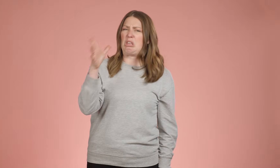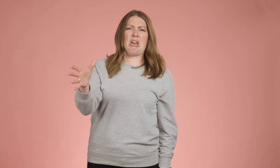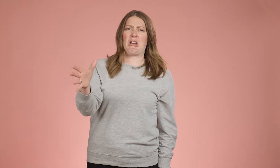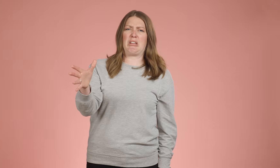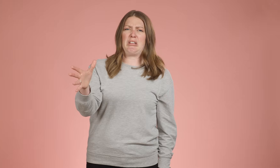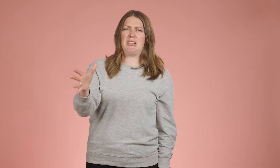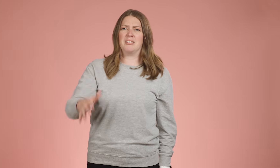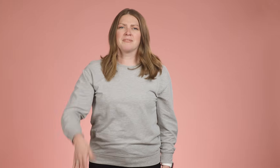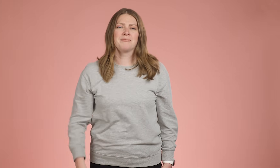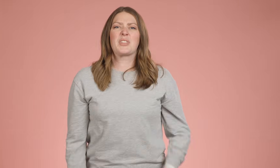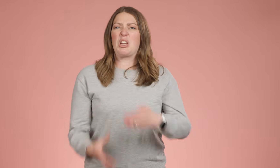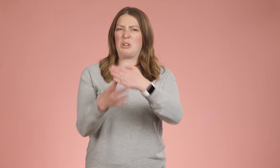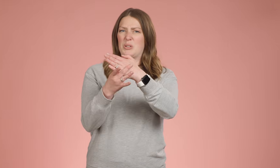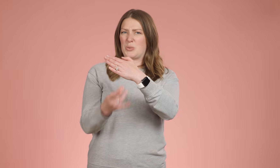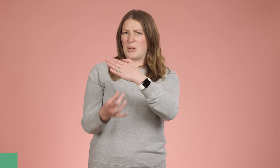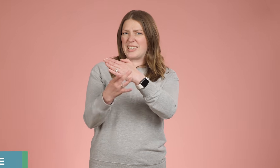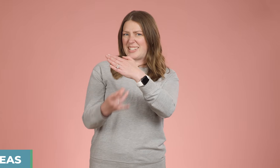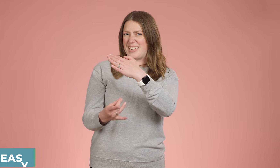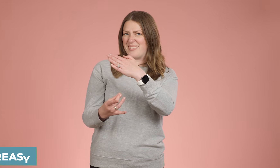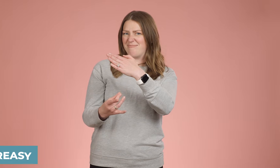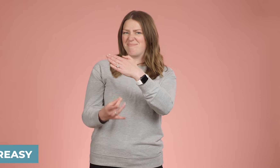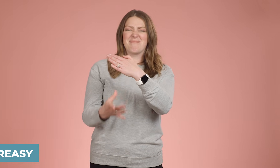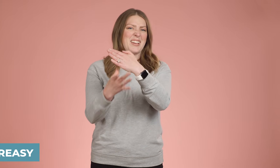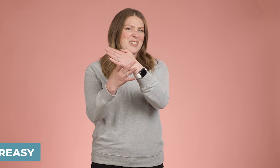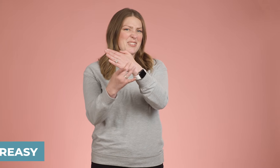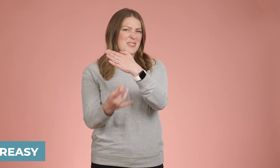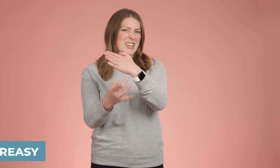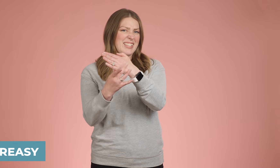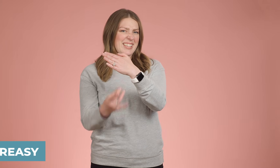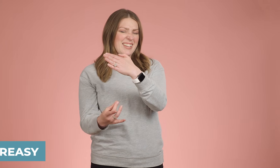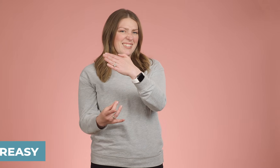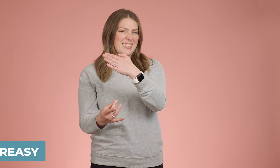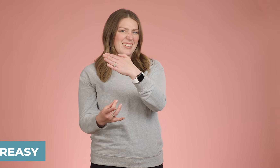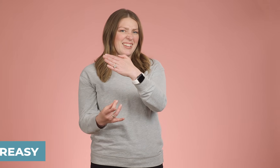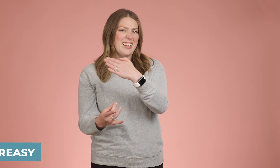Yuck. Greasy, greasy.